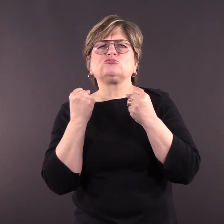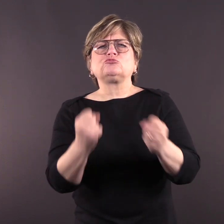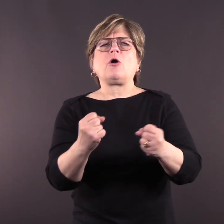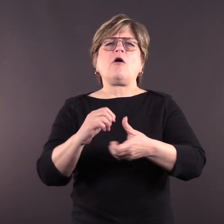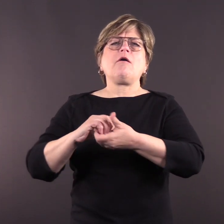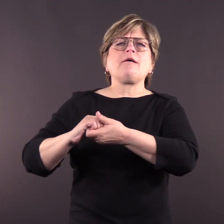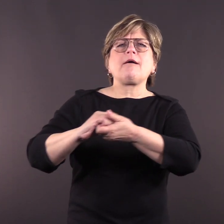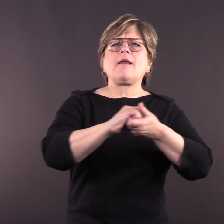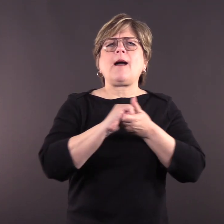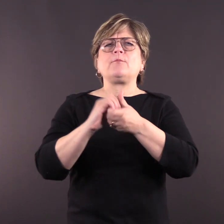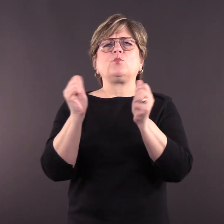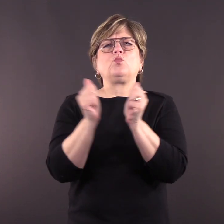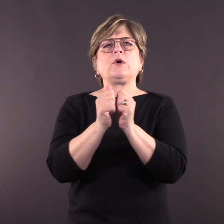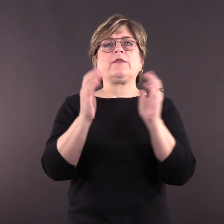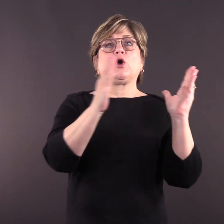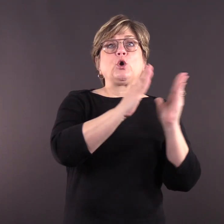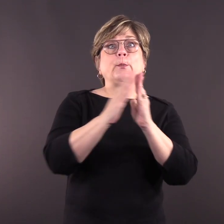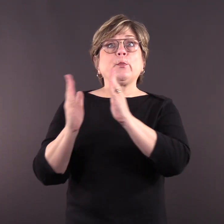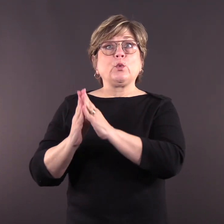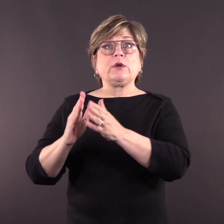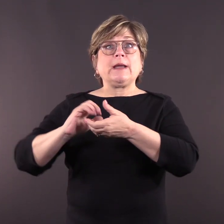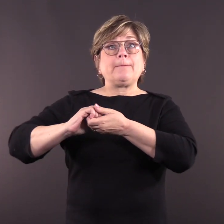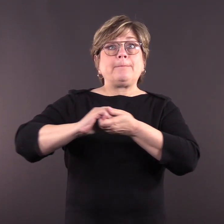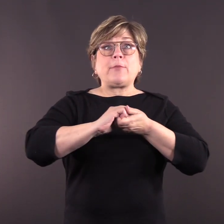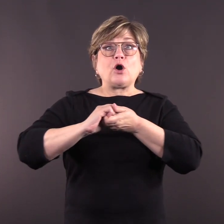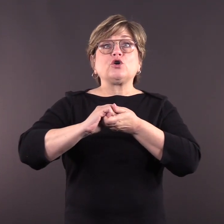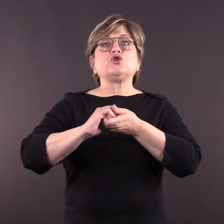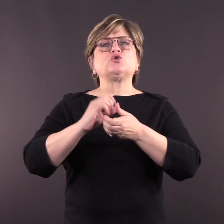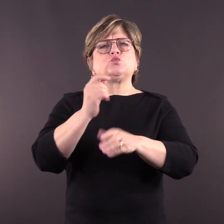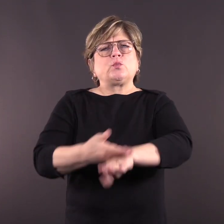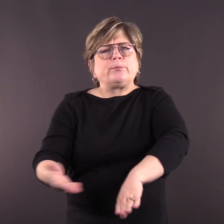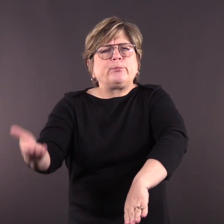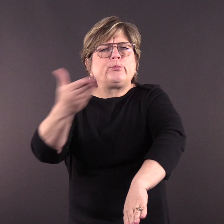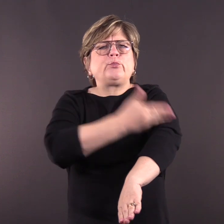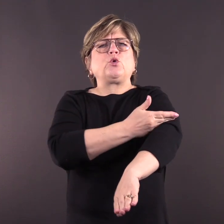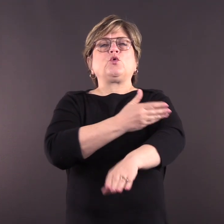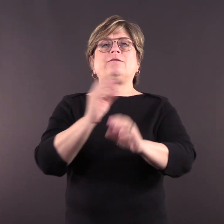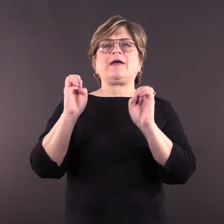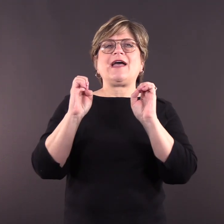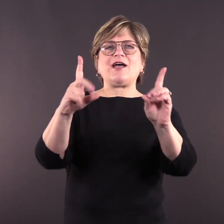depends on strong collaboration with community partners to improve